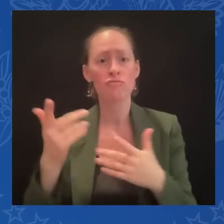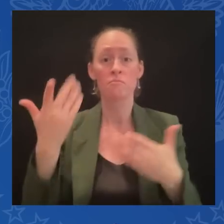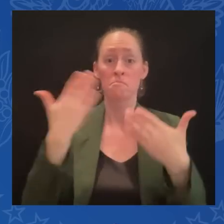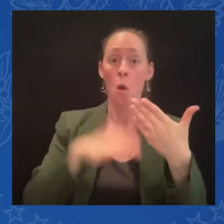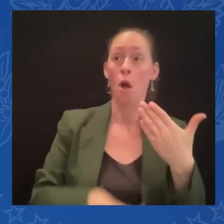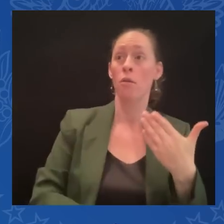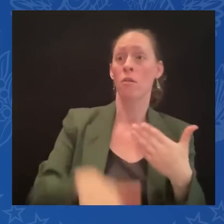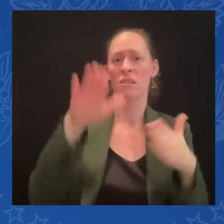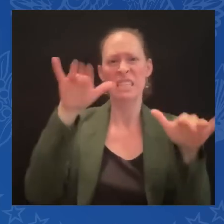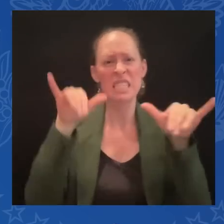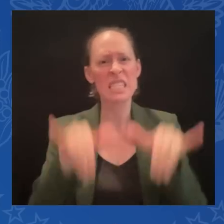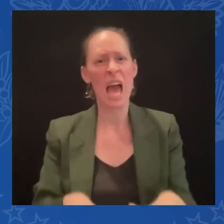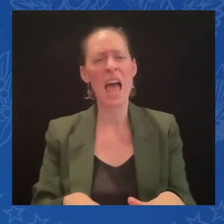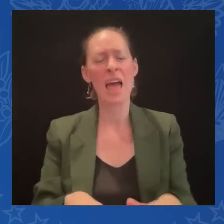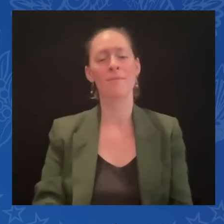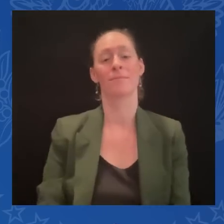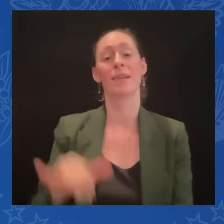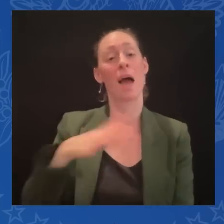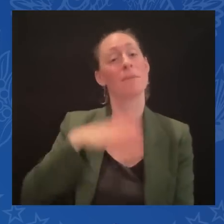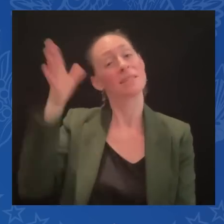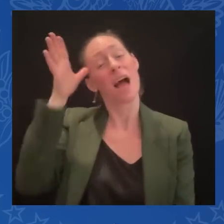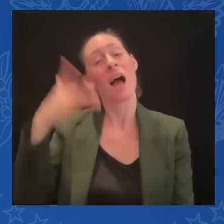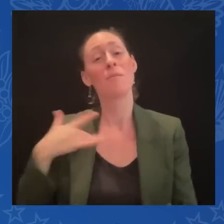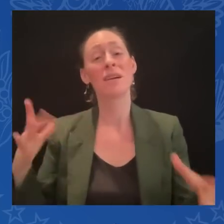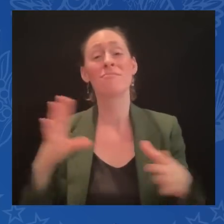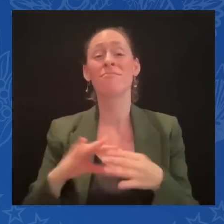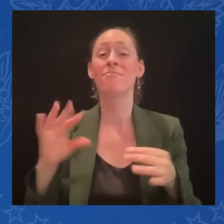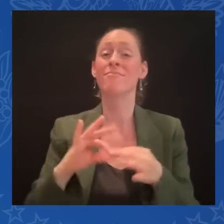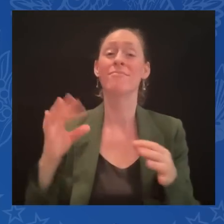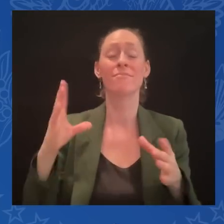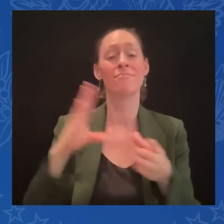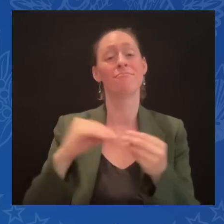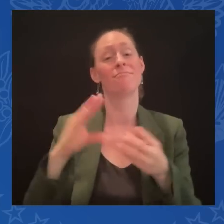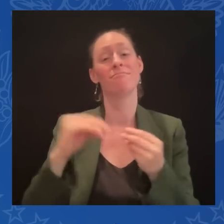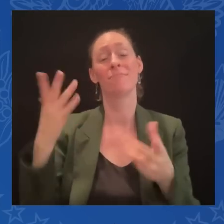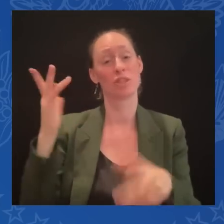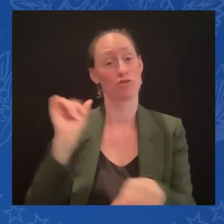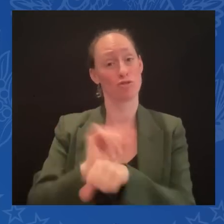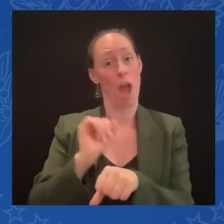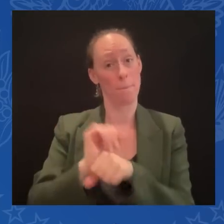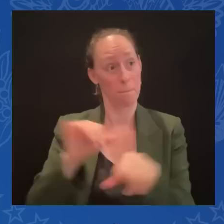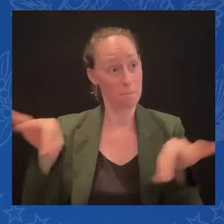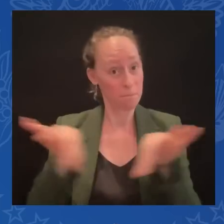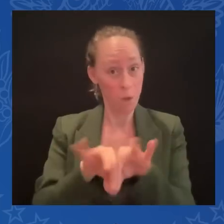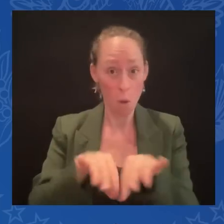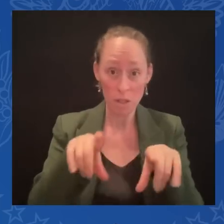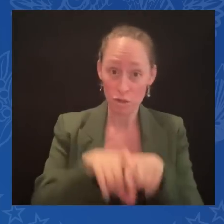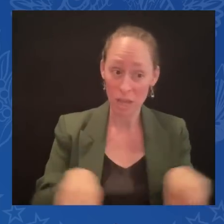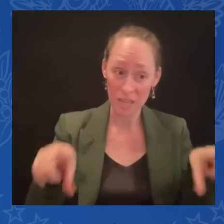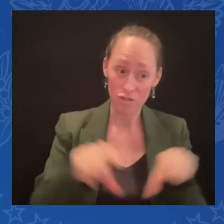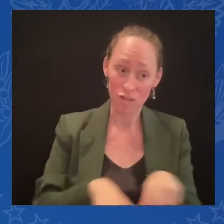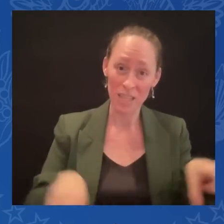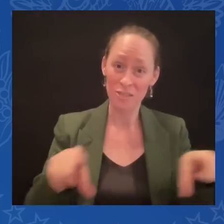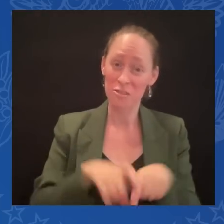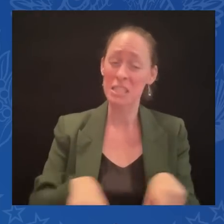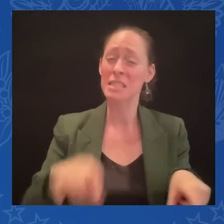It's about your dignity. It's about respect. It's about being able to look your kid in the eye and say, 'Honey, it's going to be okay,' and mean it."